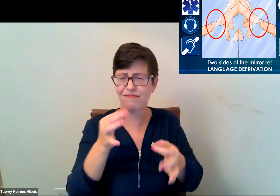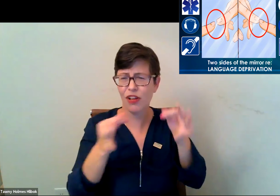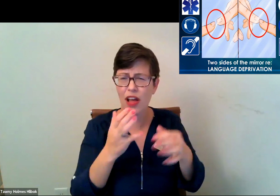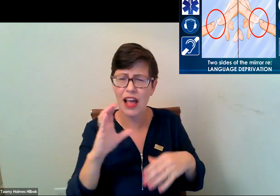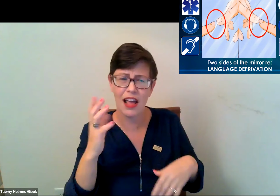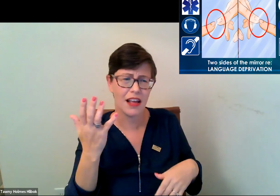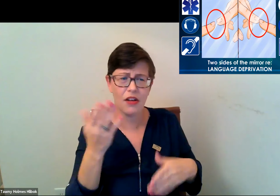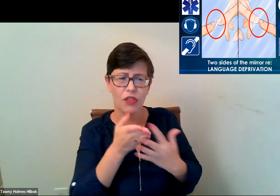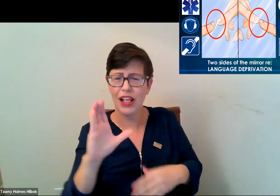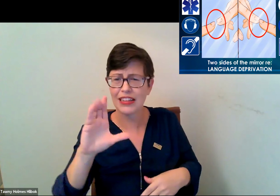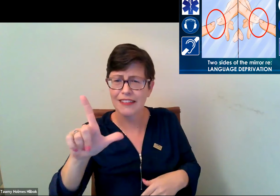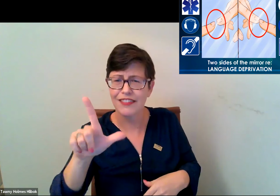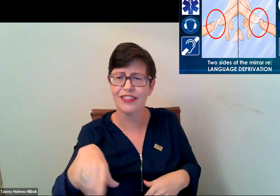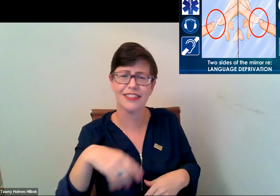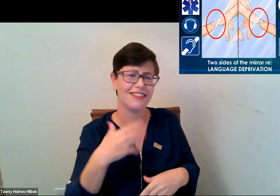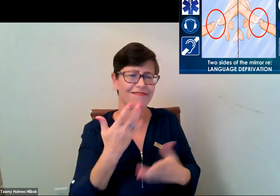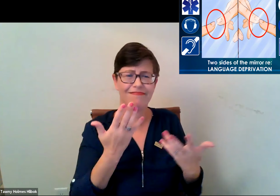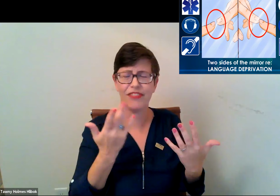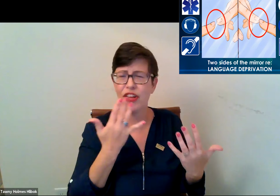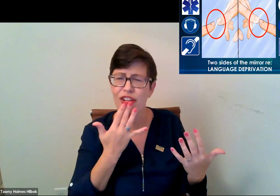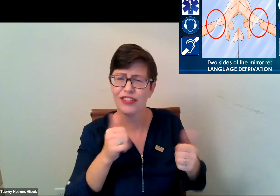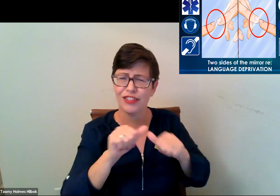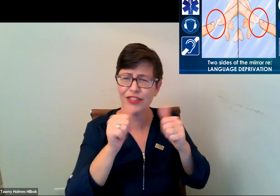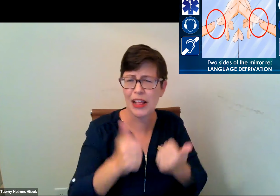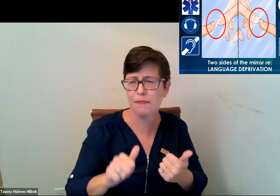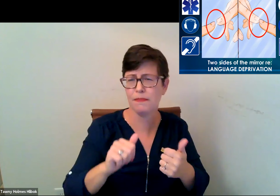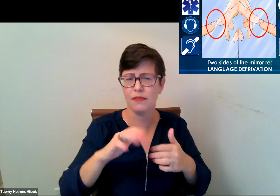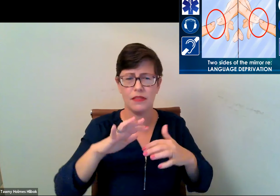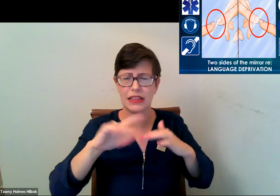things in space and in the air, because of our language, the use of classifier.